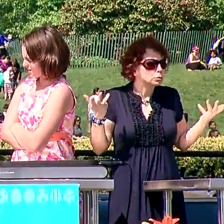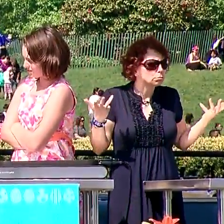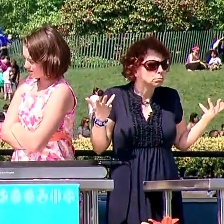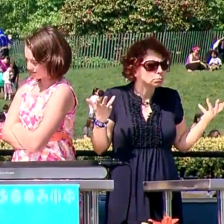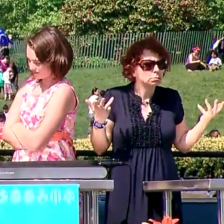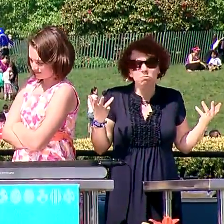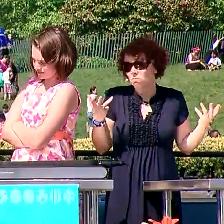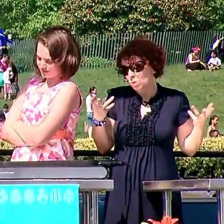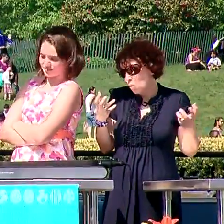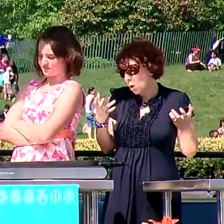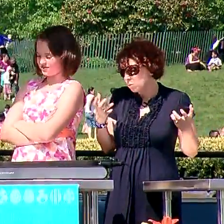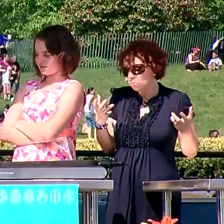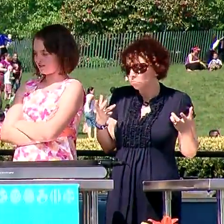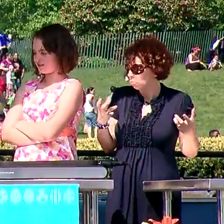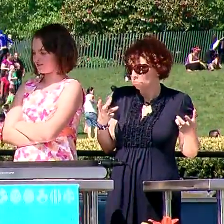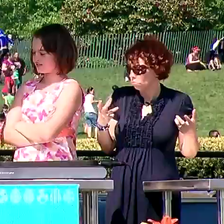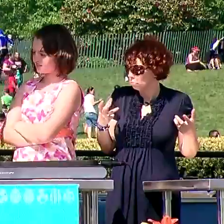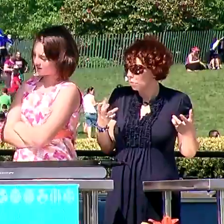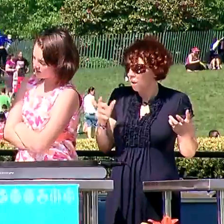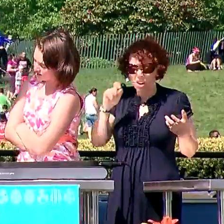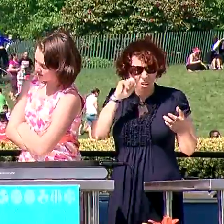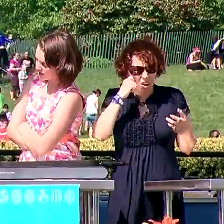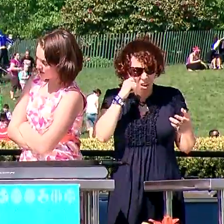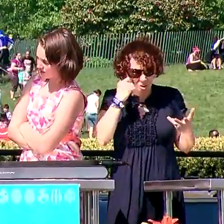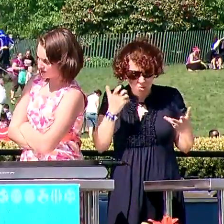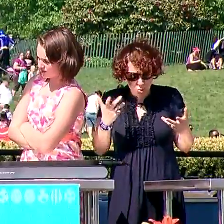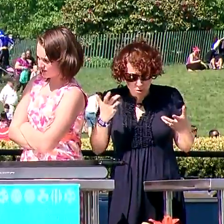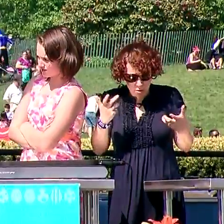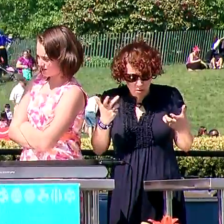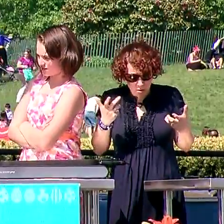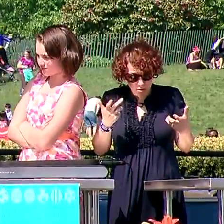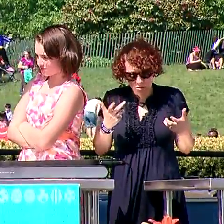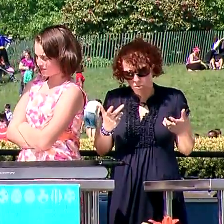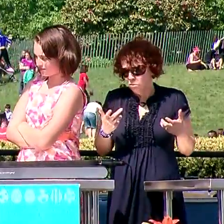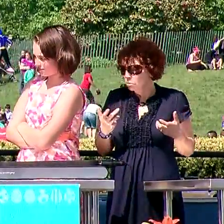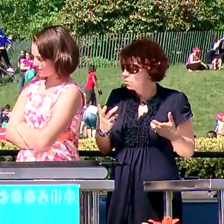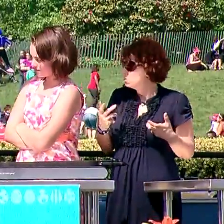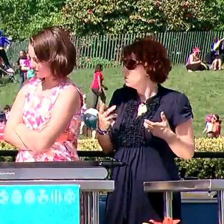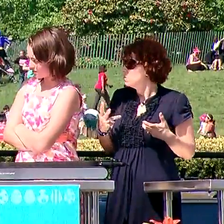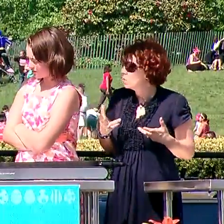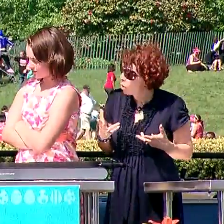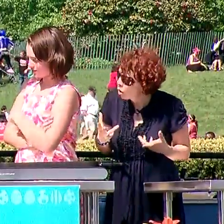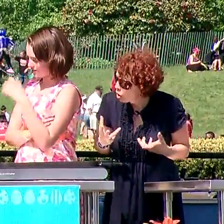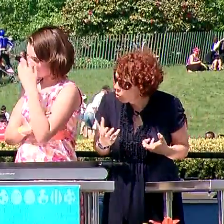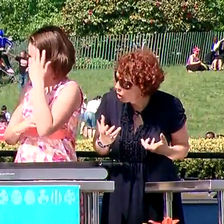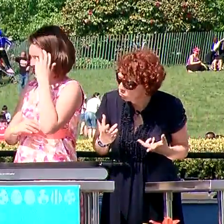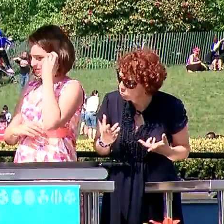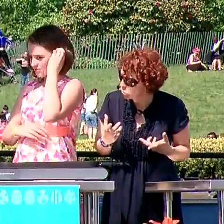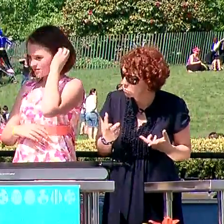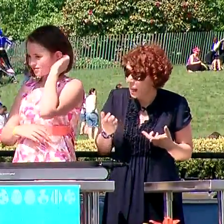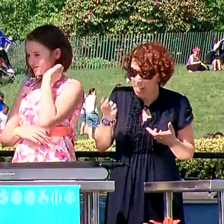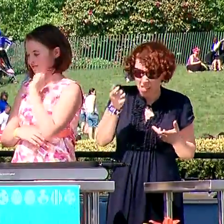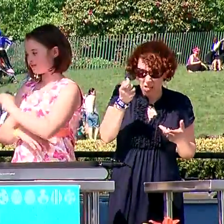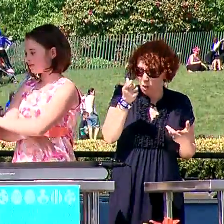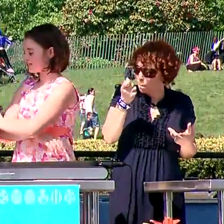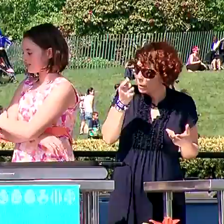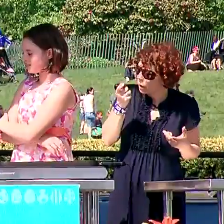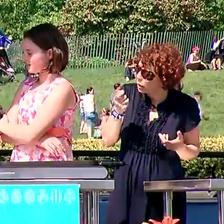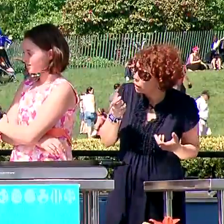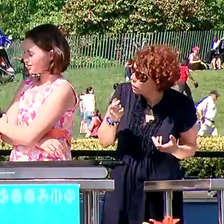Okay. What about onions? You want some onions? Okay. A little bit of onion.